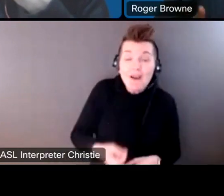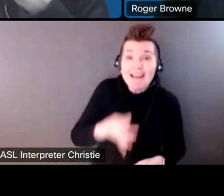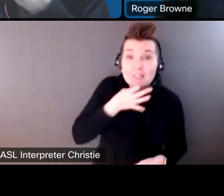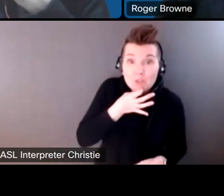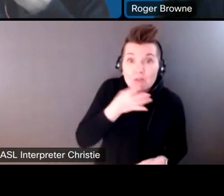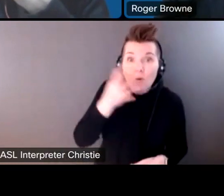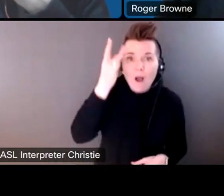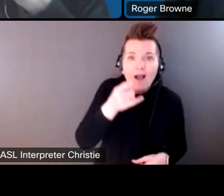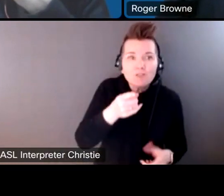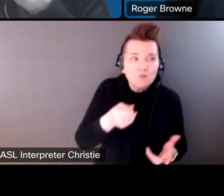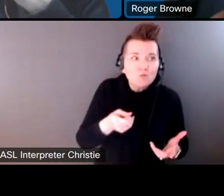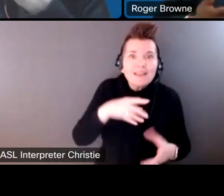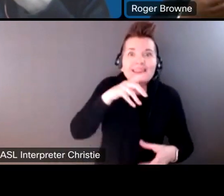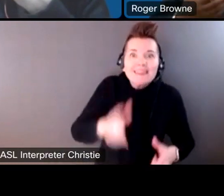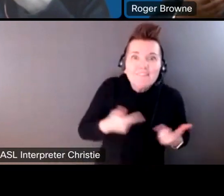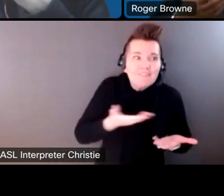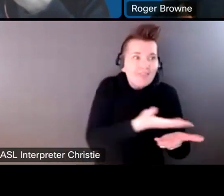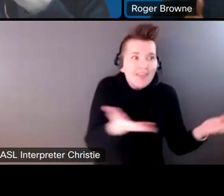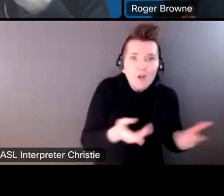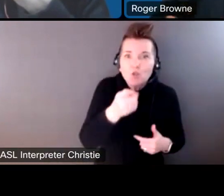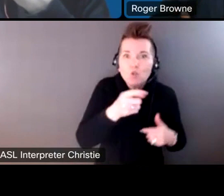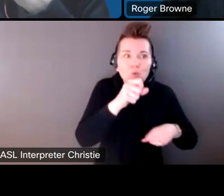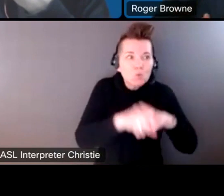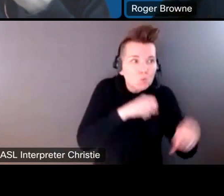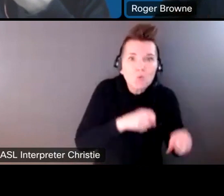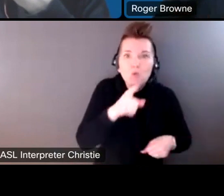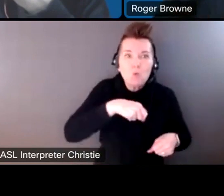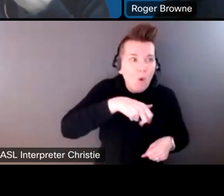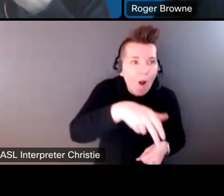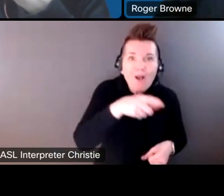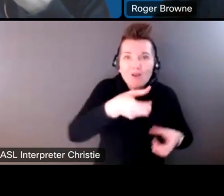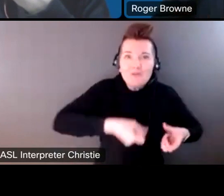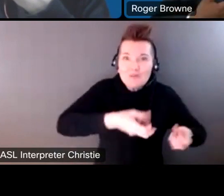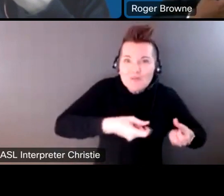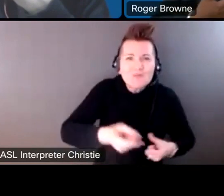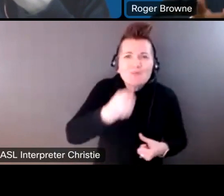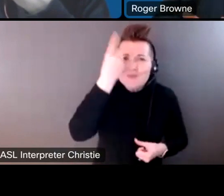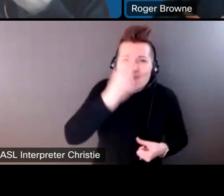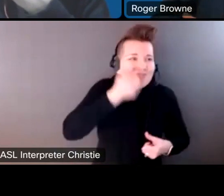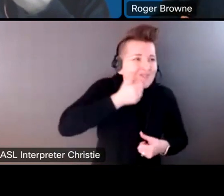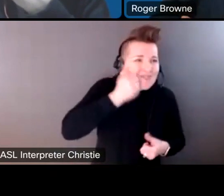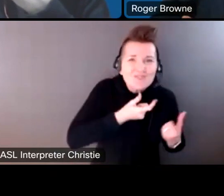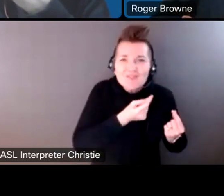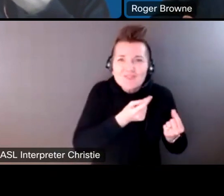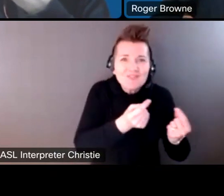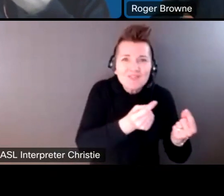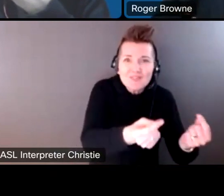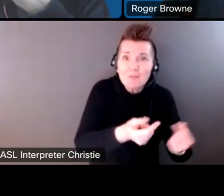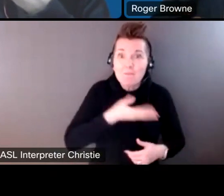you're navigating that on a regular basis. You understand the day-to-day dynamic better than we do at that microscopic level.